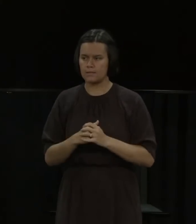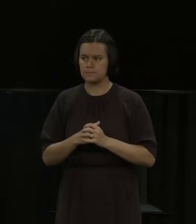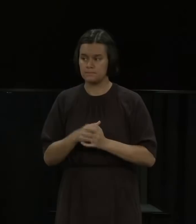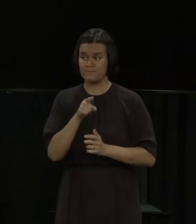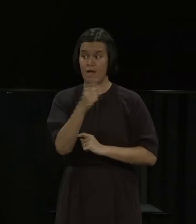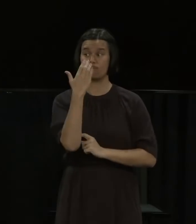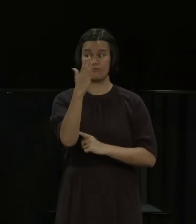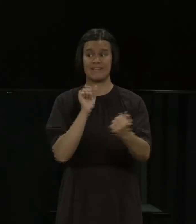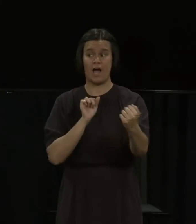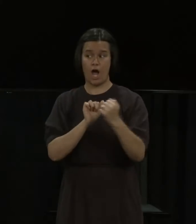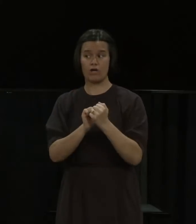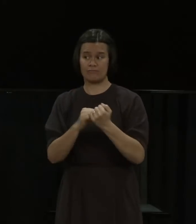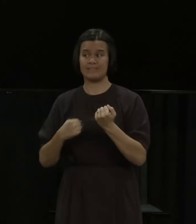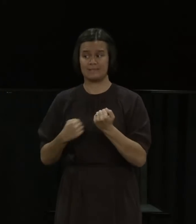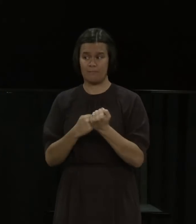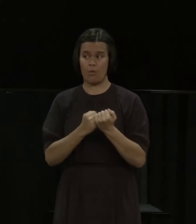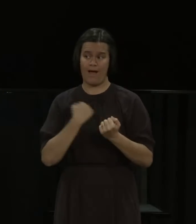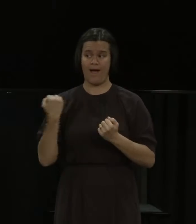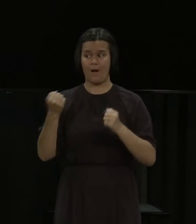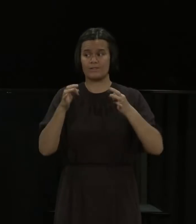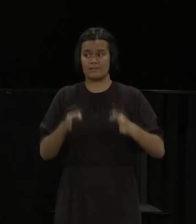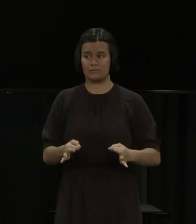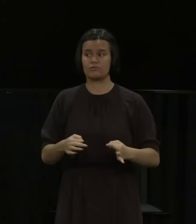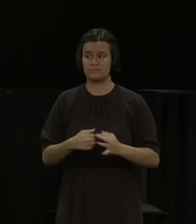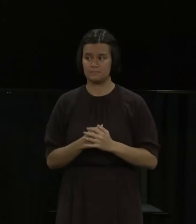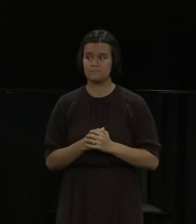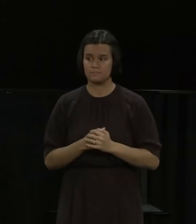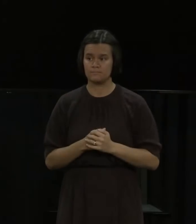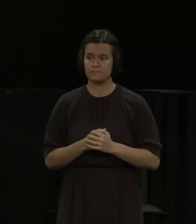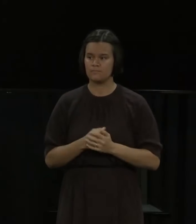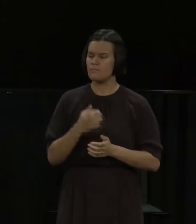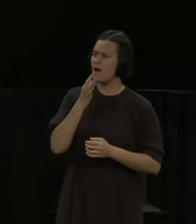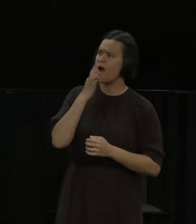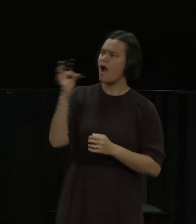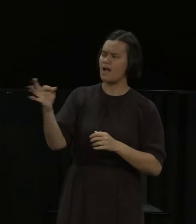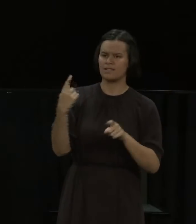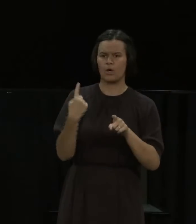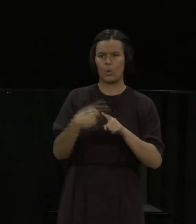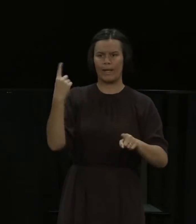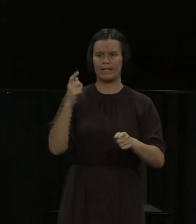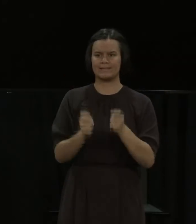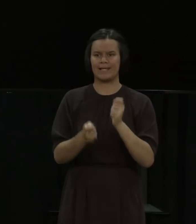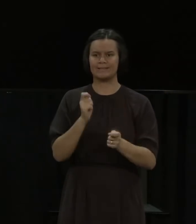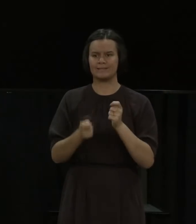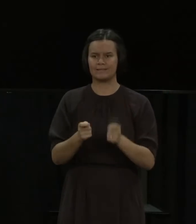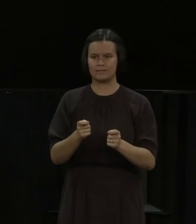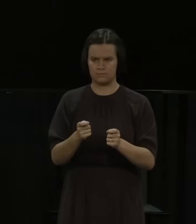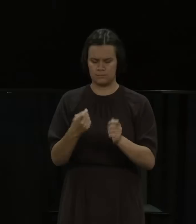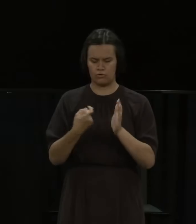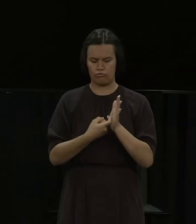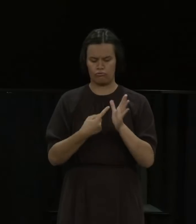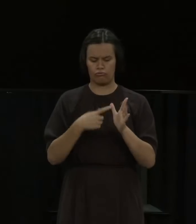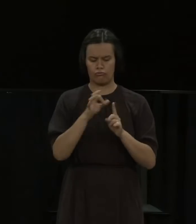Australia?>> I tell you that Doctor Farrell has had conversations with Michael Baker about that. You just exactly this issue we have been addressing around the overall effect of risk. He does agree with the position